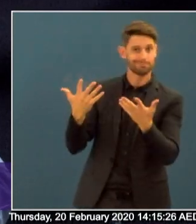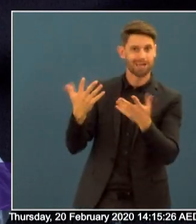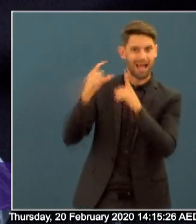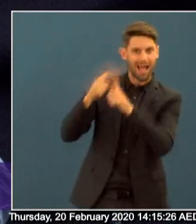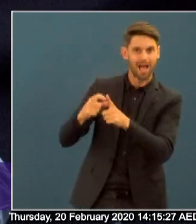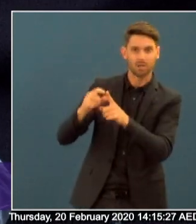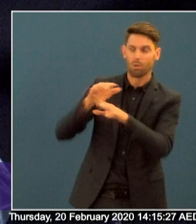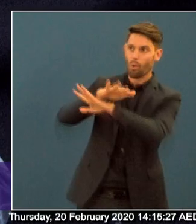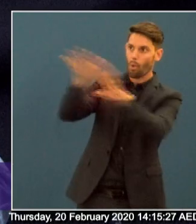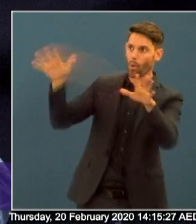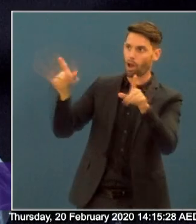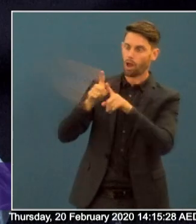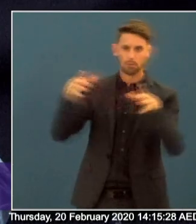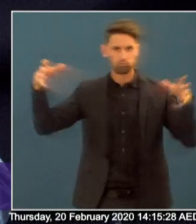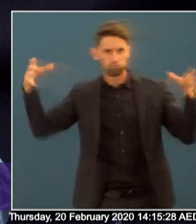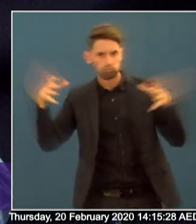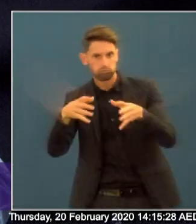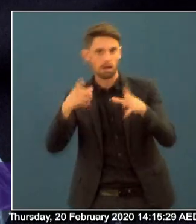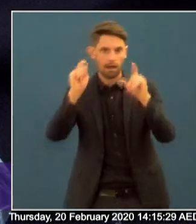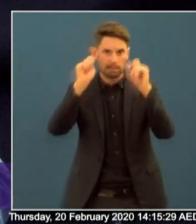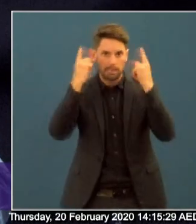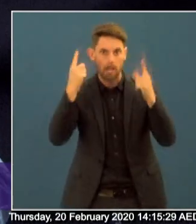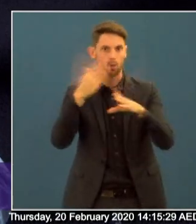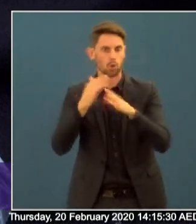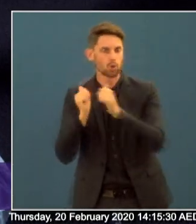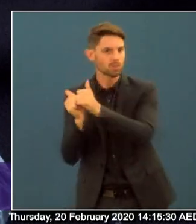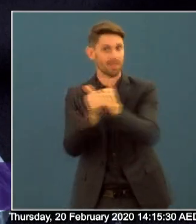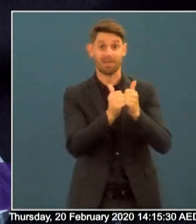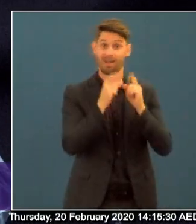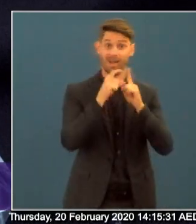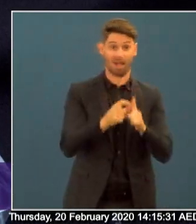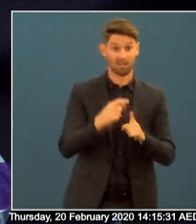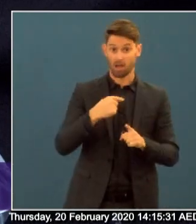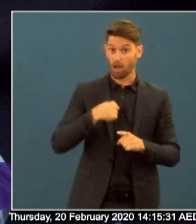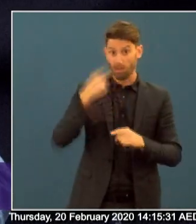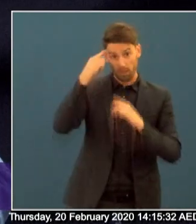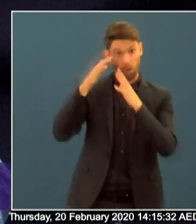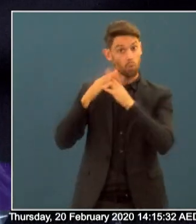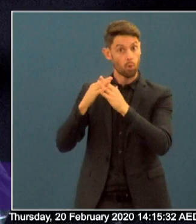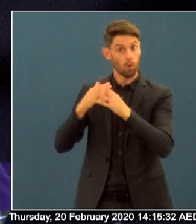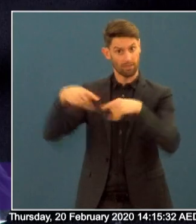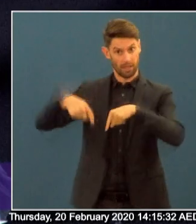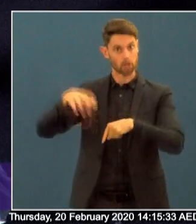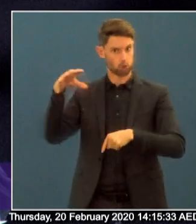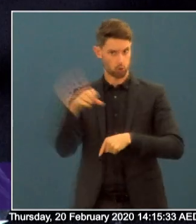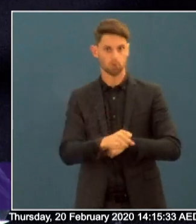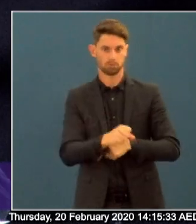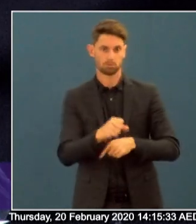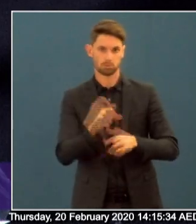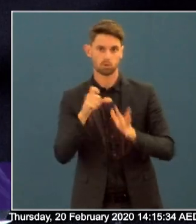So if that please the Commission to make such a recommendation, I think that may accelerate progress.